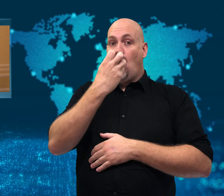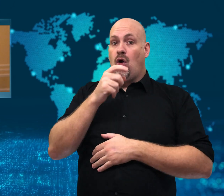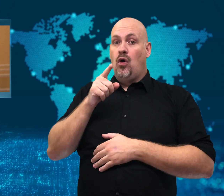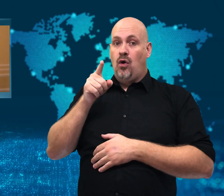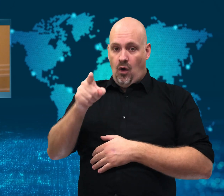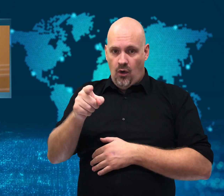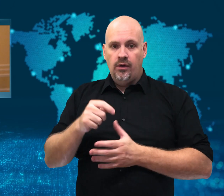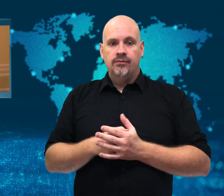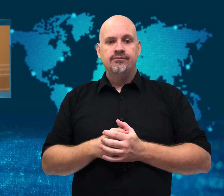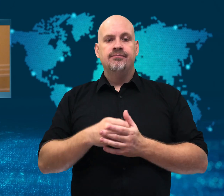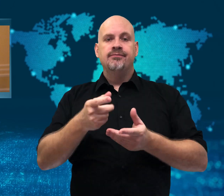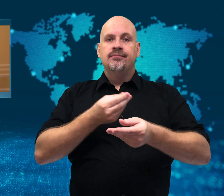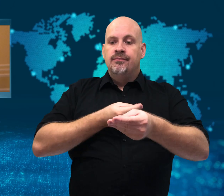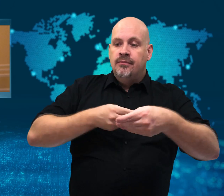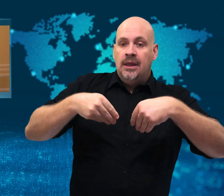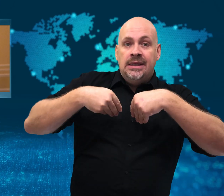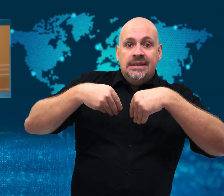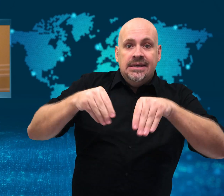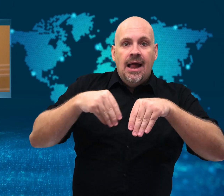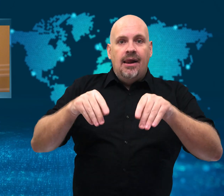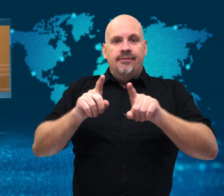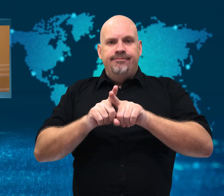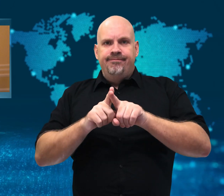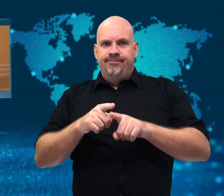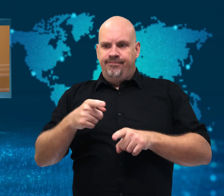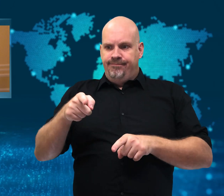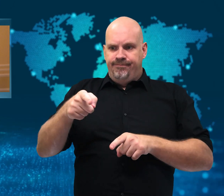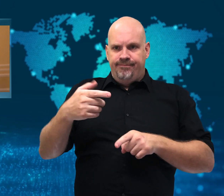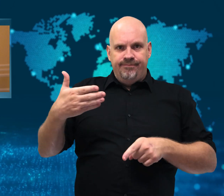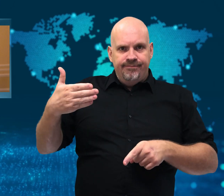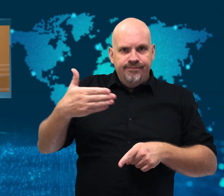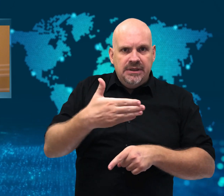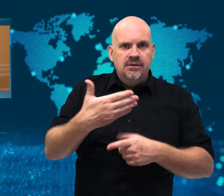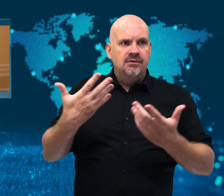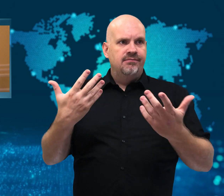they are sold for “health benefits.”